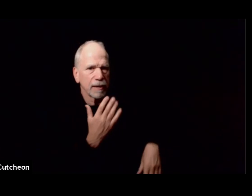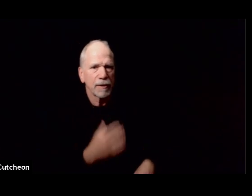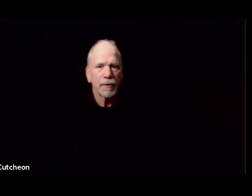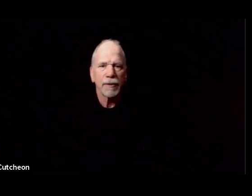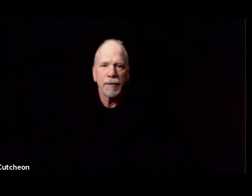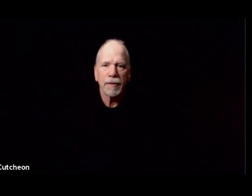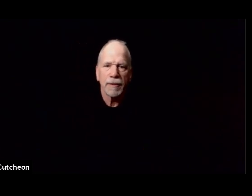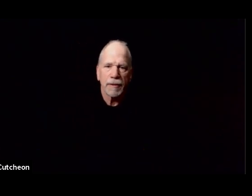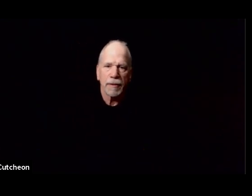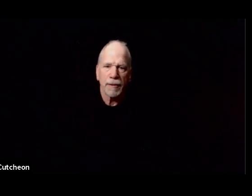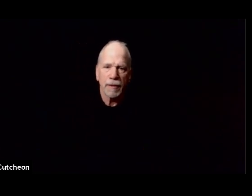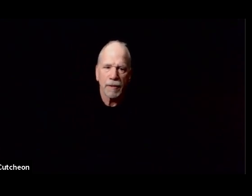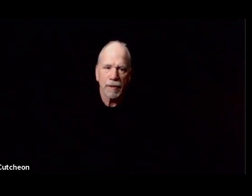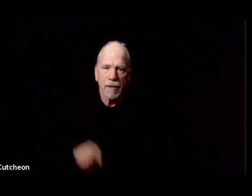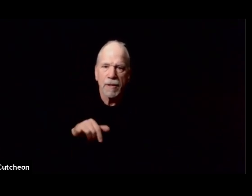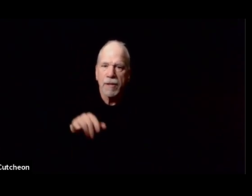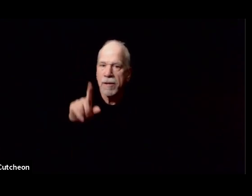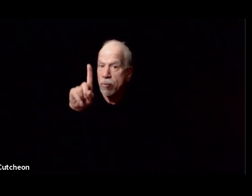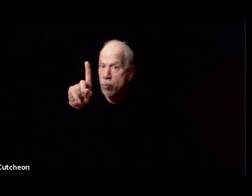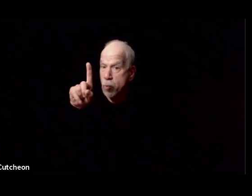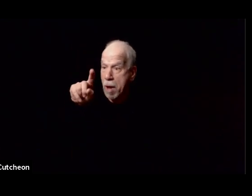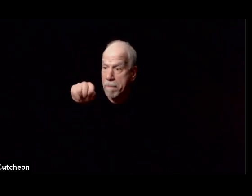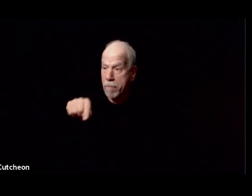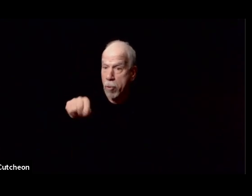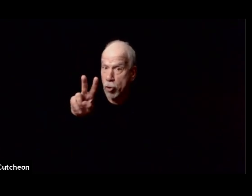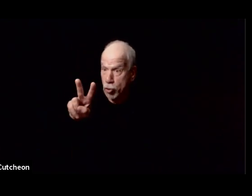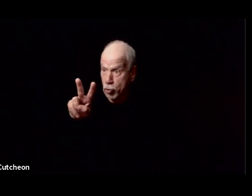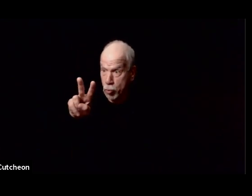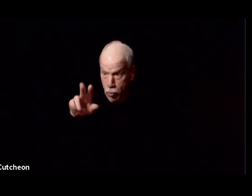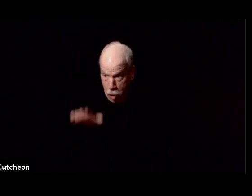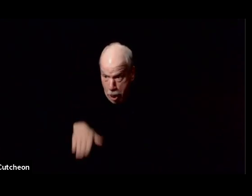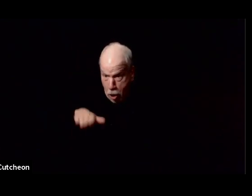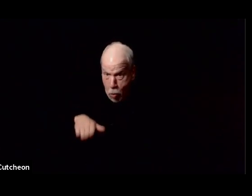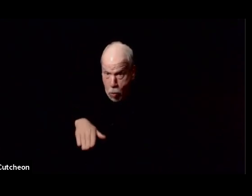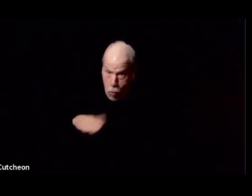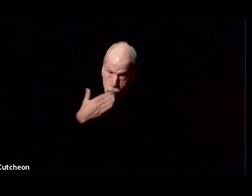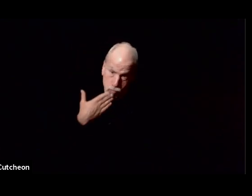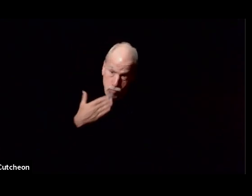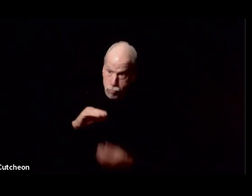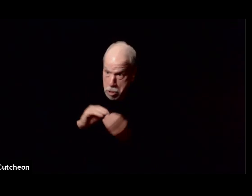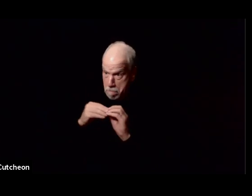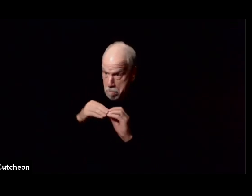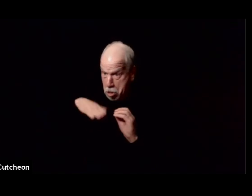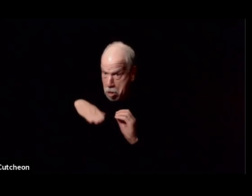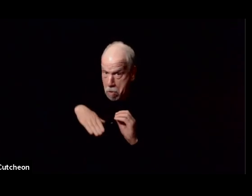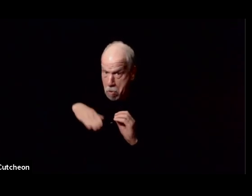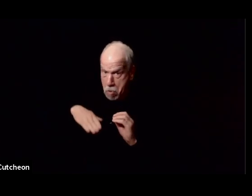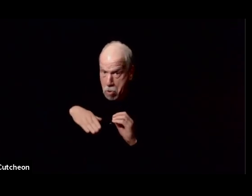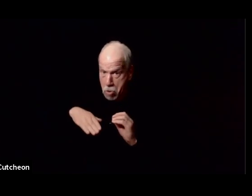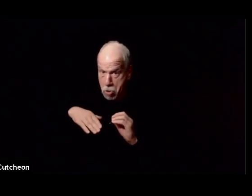there's quite a lot more people that would have to get the disease before oh yes to have